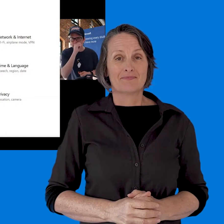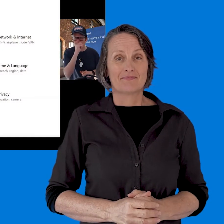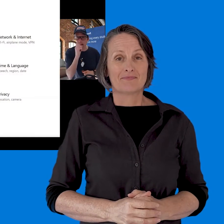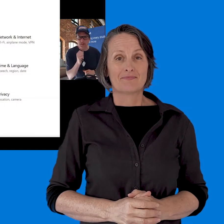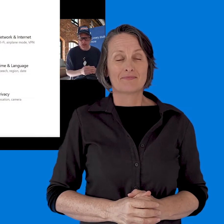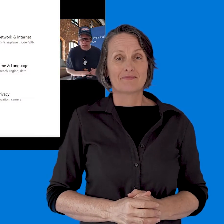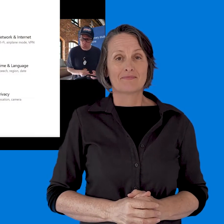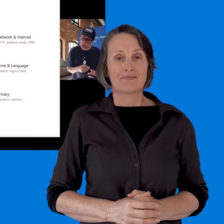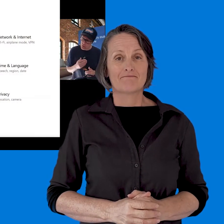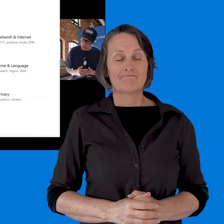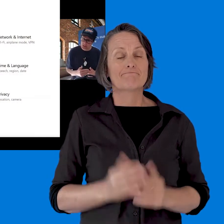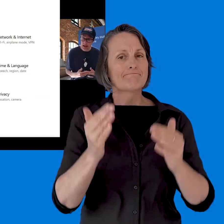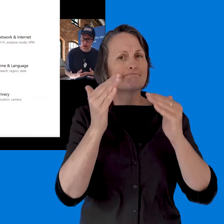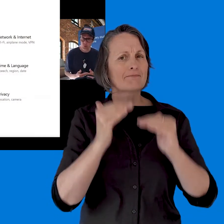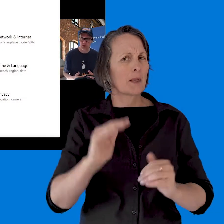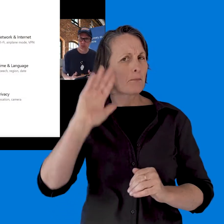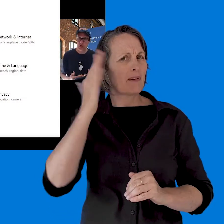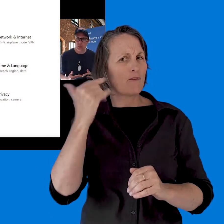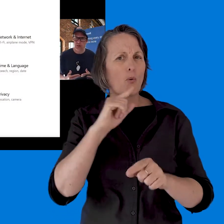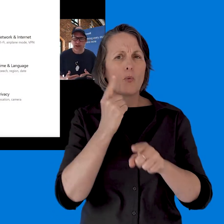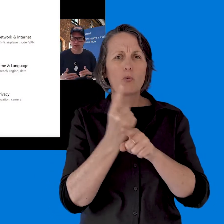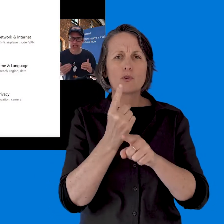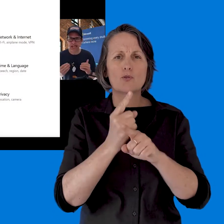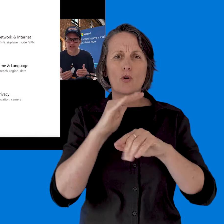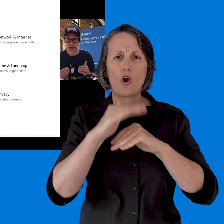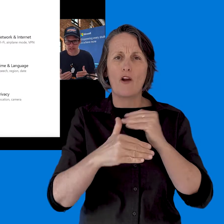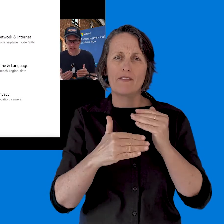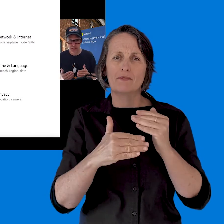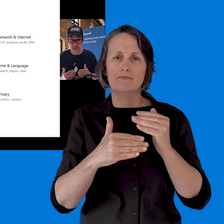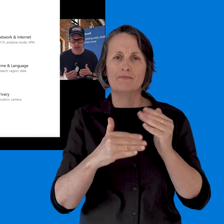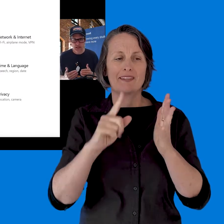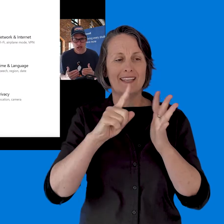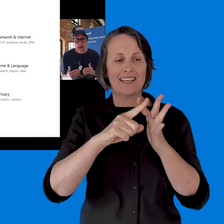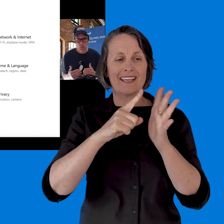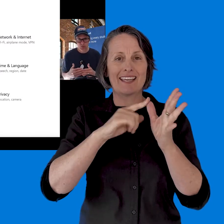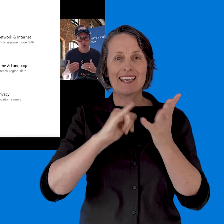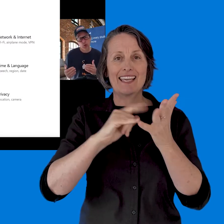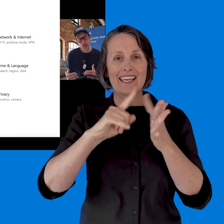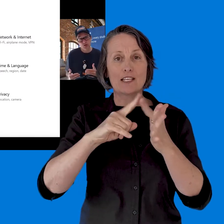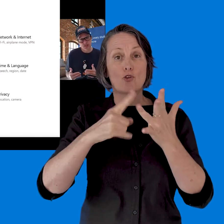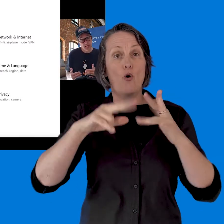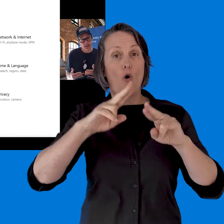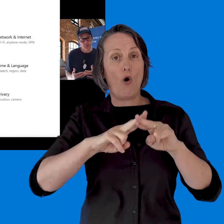Now, the other thing that we talked about was we talked about the ease of access within Windows 10.